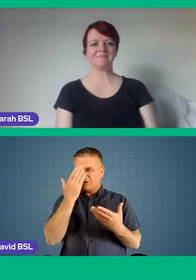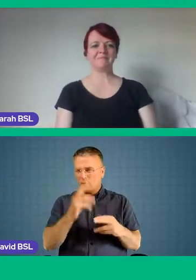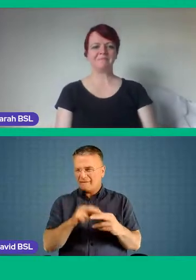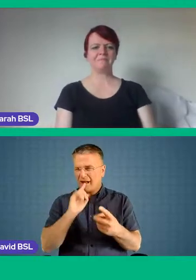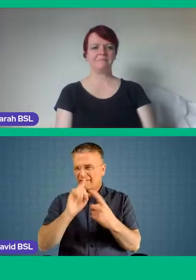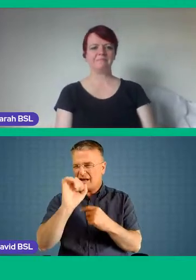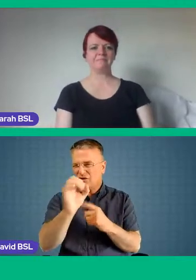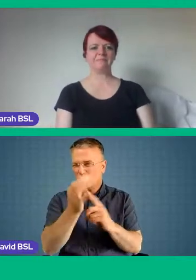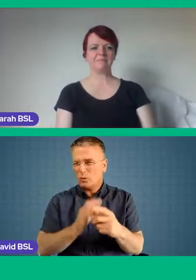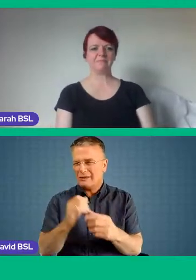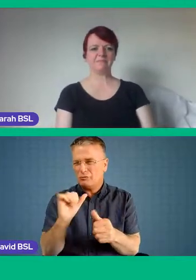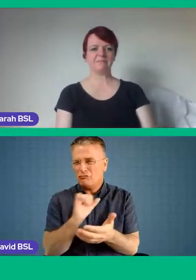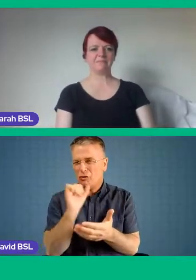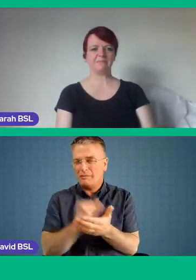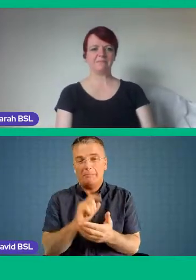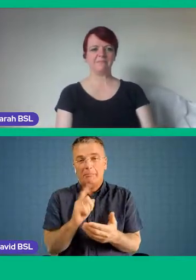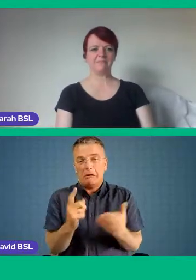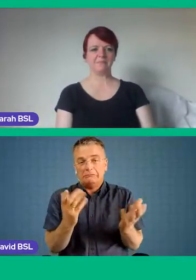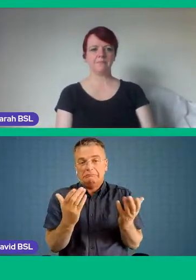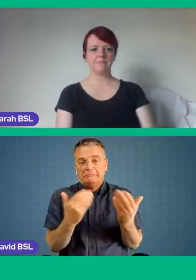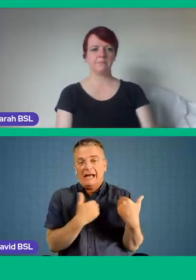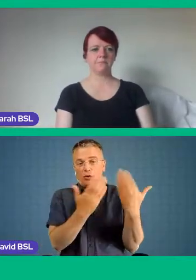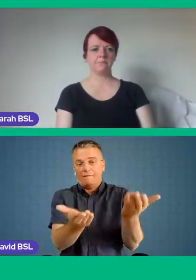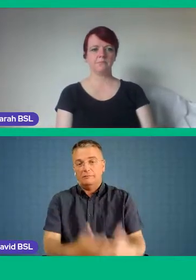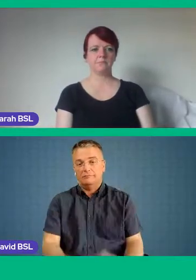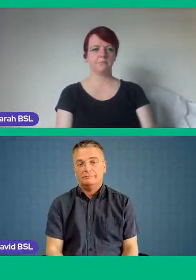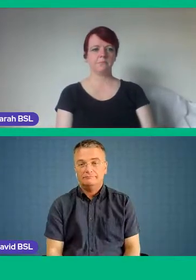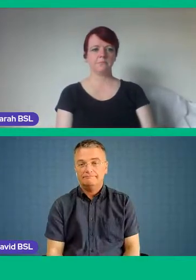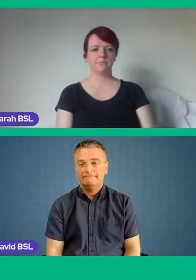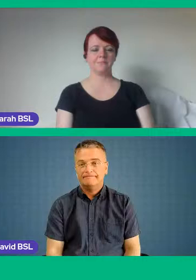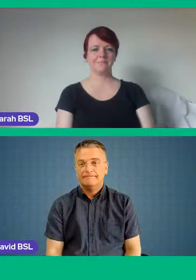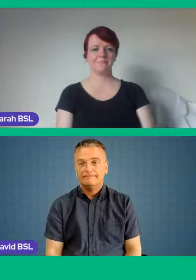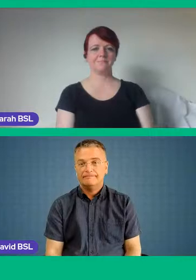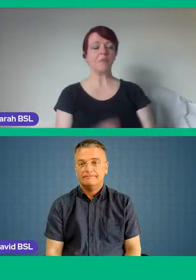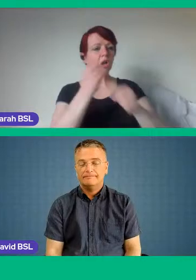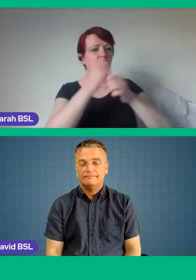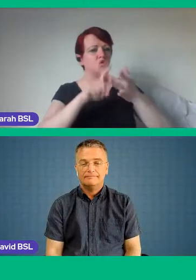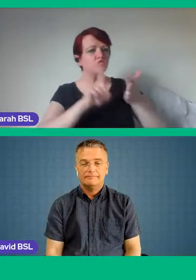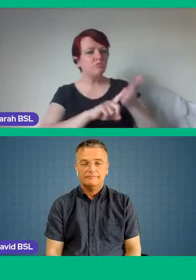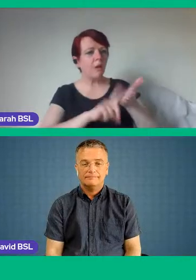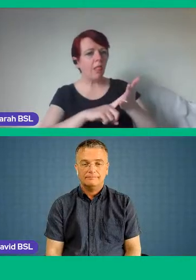I don't have the answers question properly but I will hand over. Gill committee what coming?